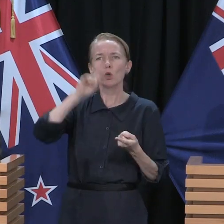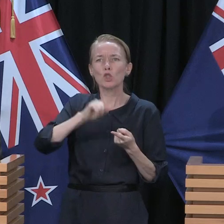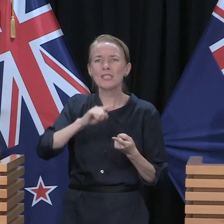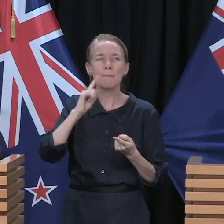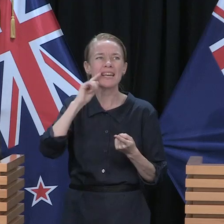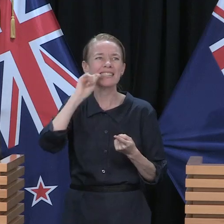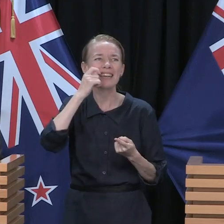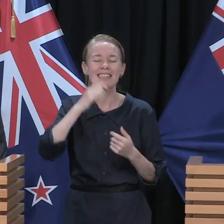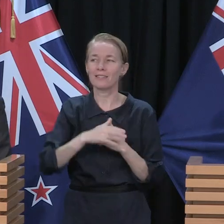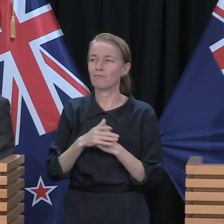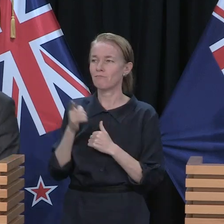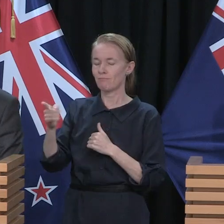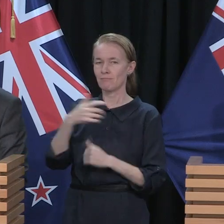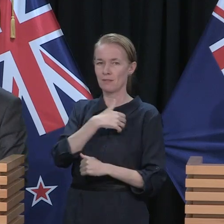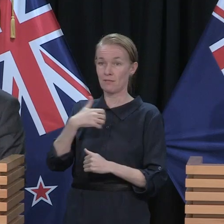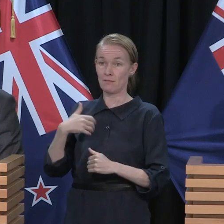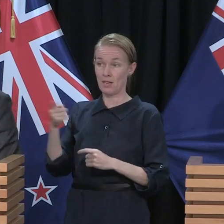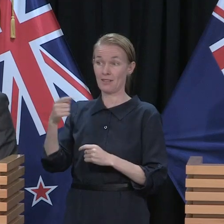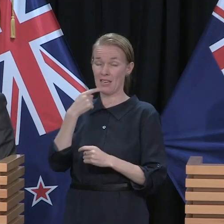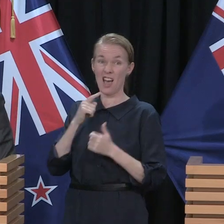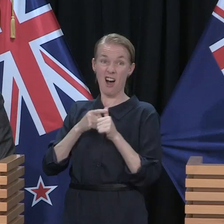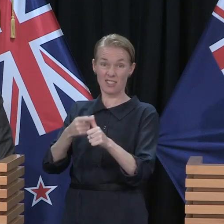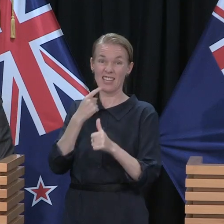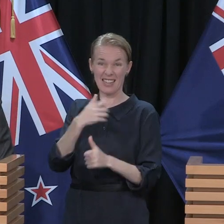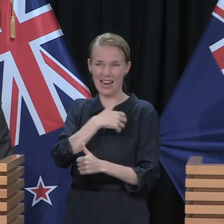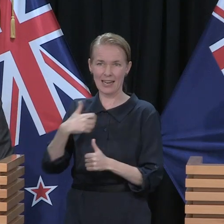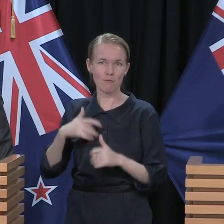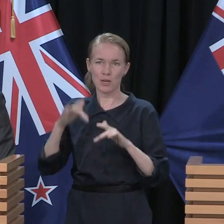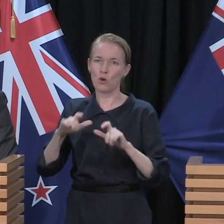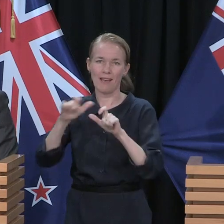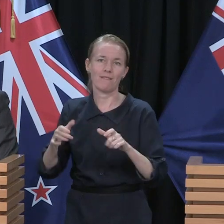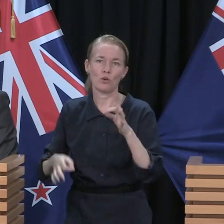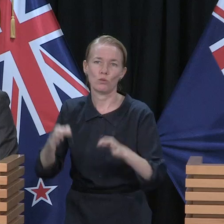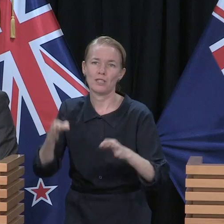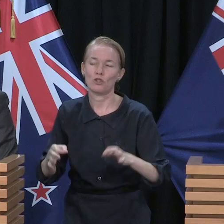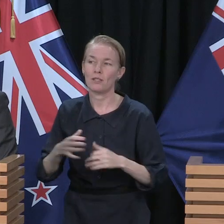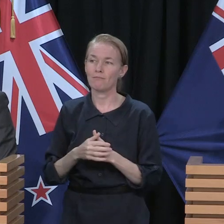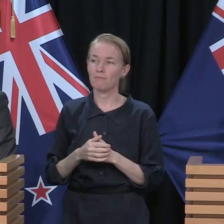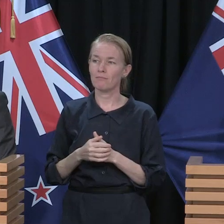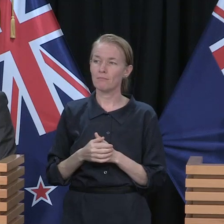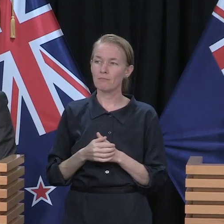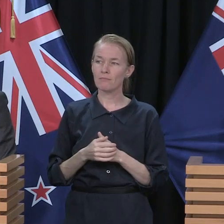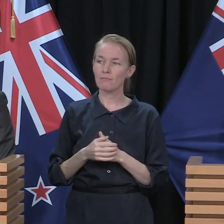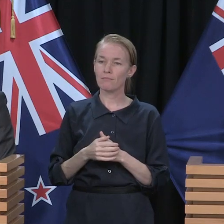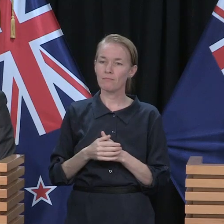made a decision on. And is not something the Government is making any announcements on. (SPEAKS